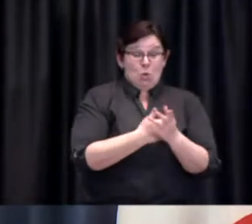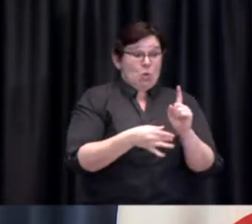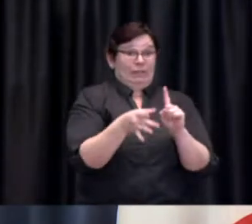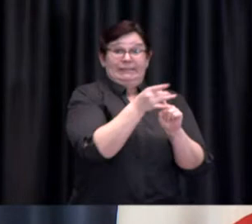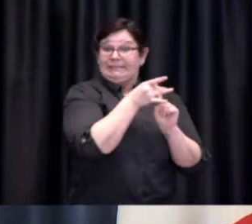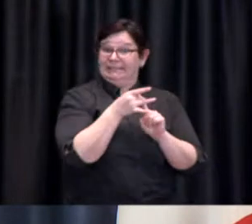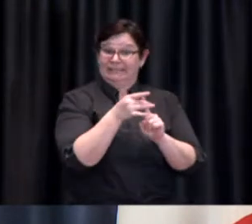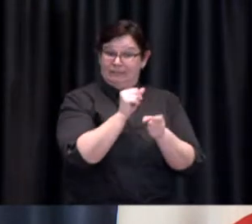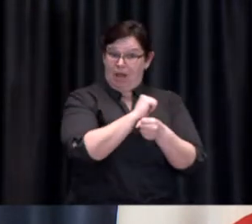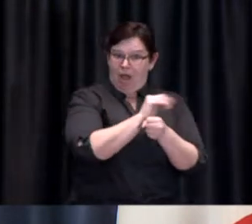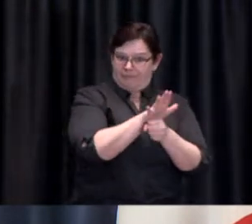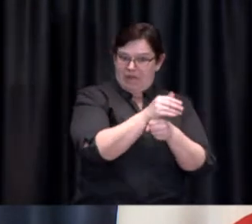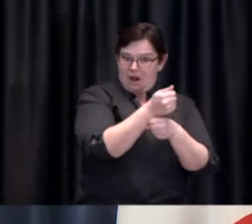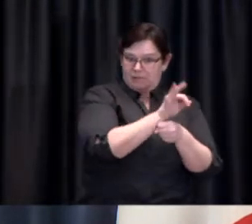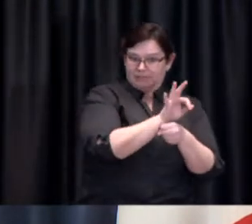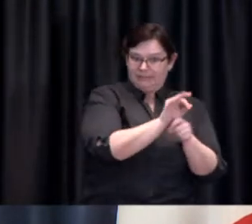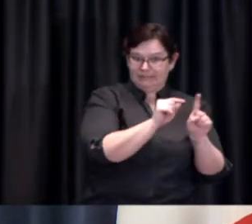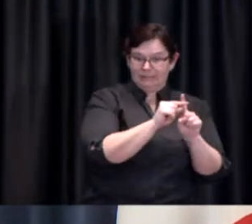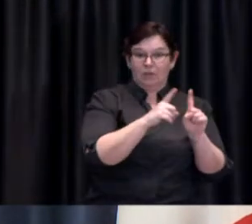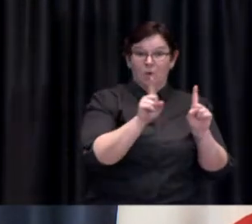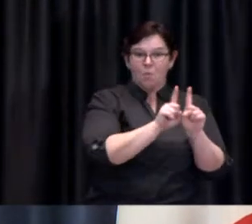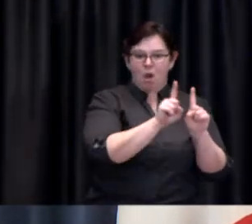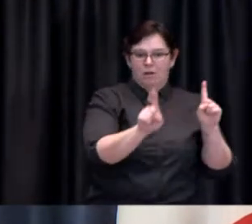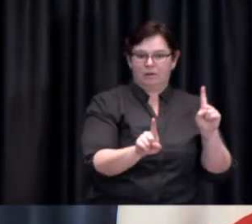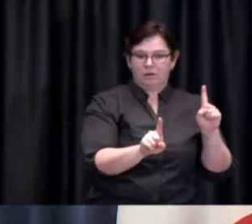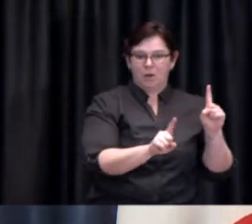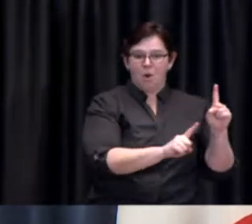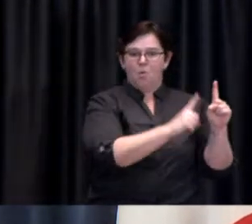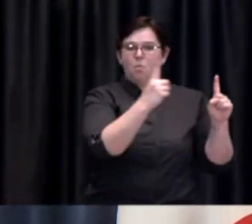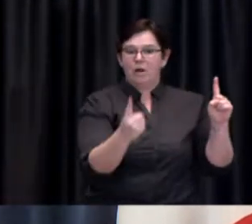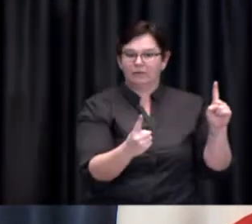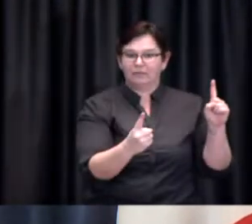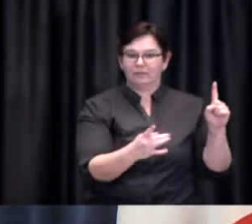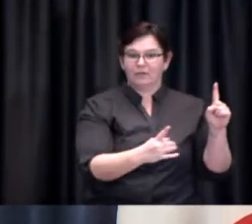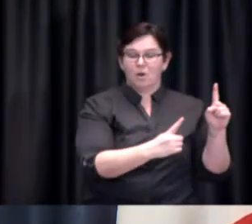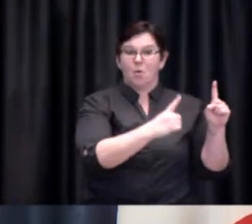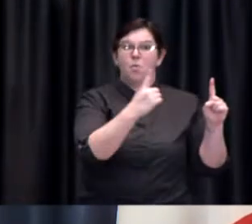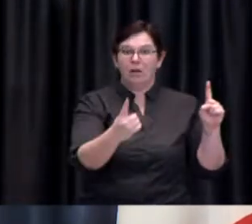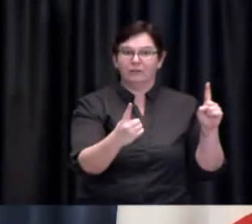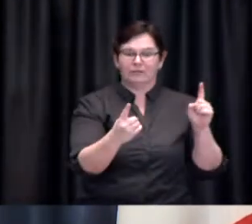is giving rise to more than one new case of COVID-19 thereafter.